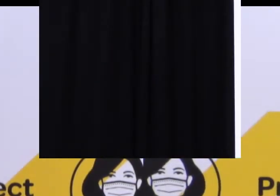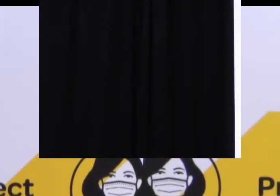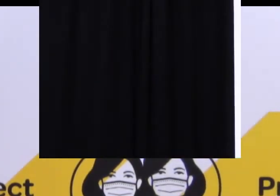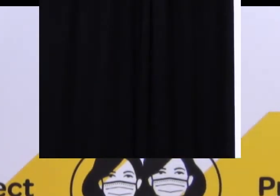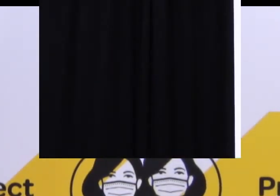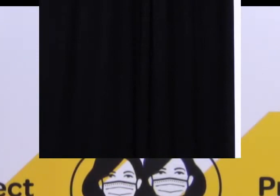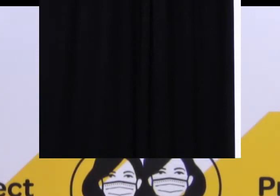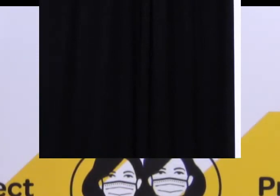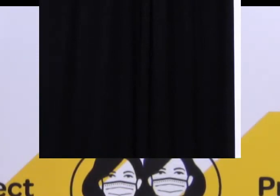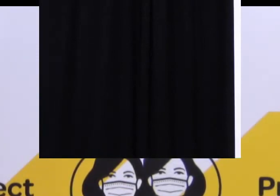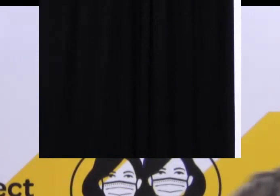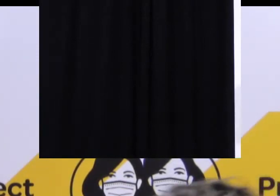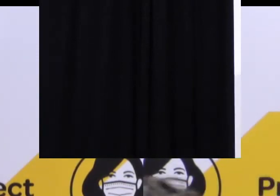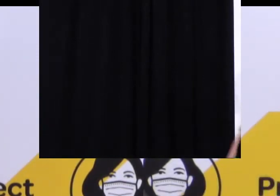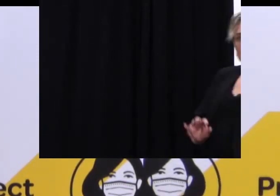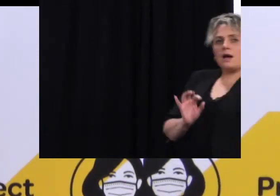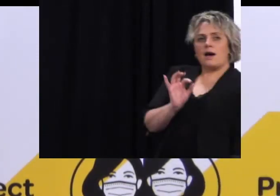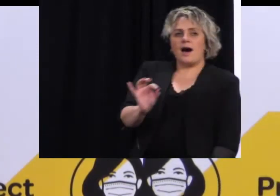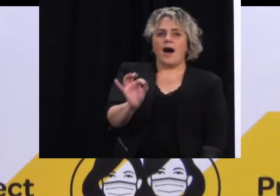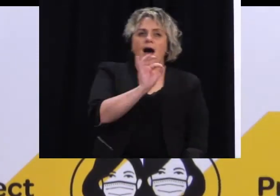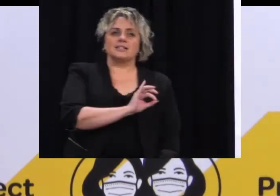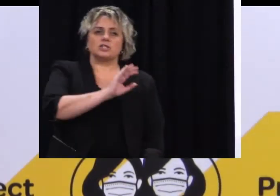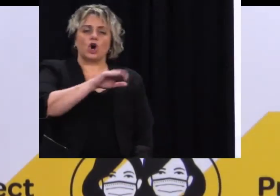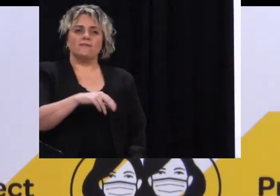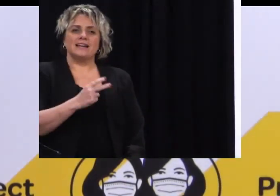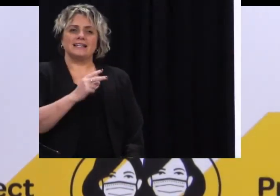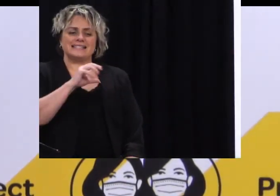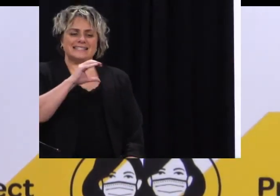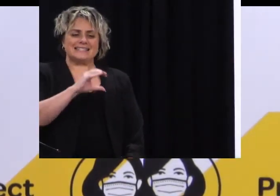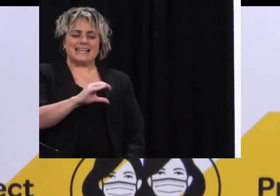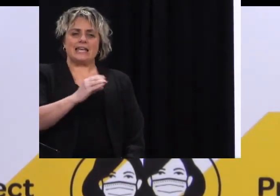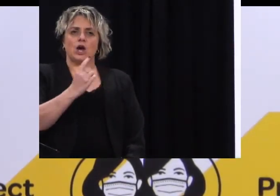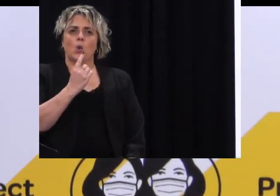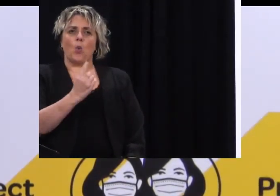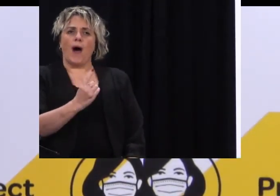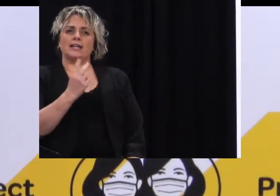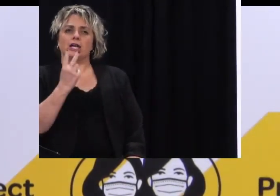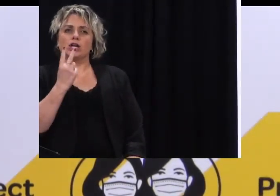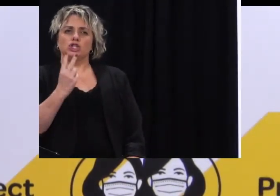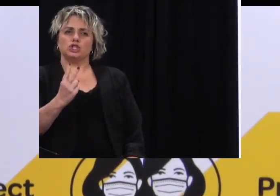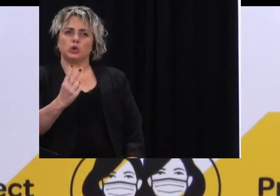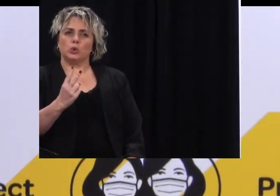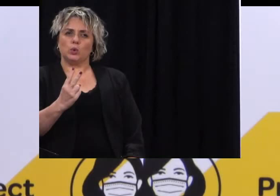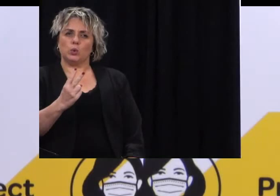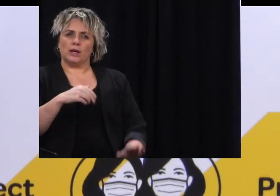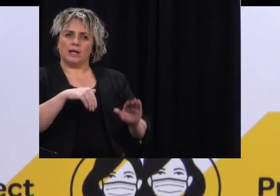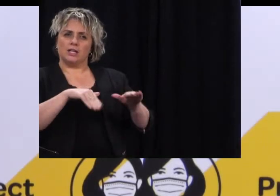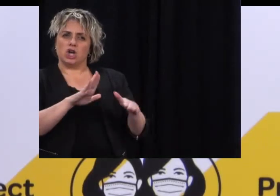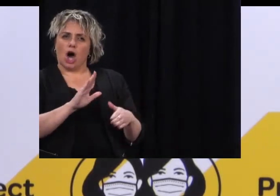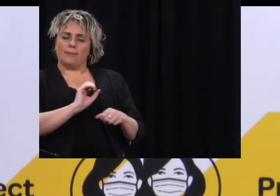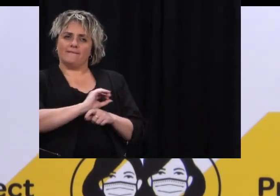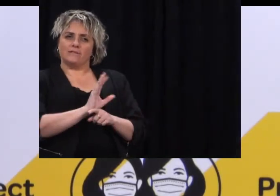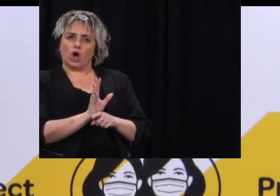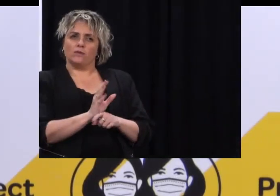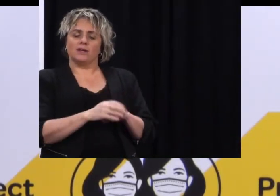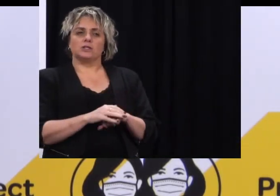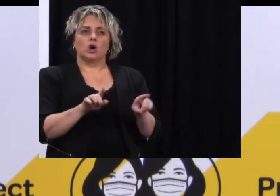There is misinformation out